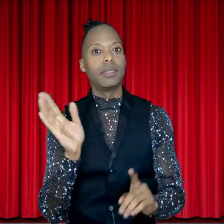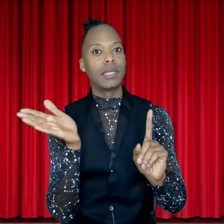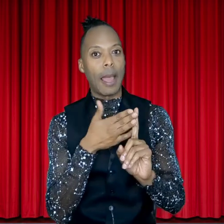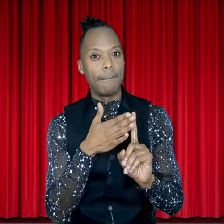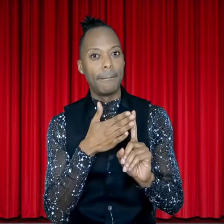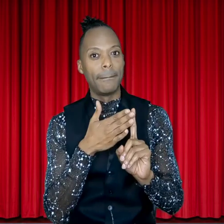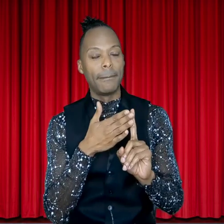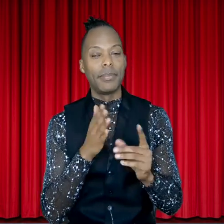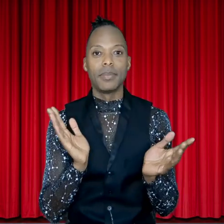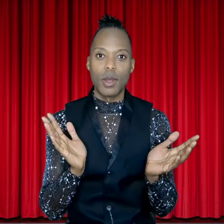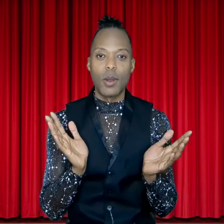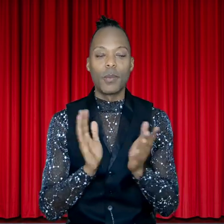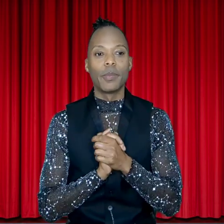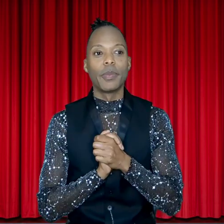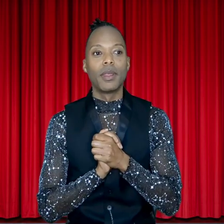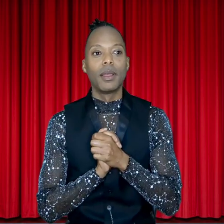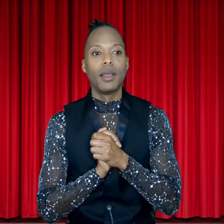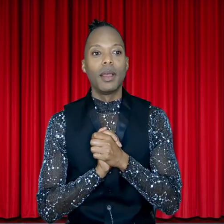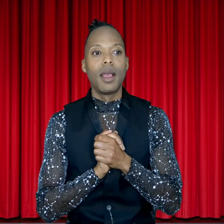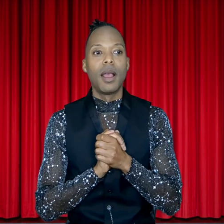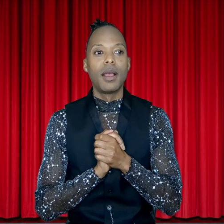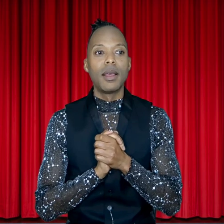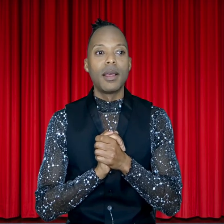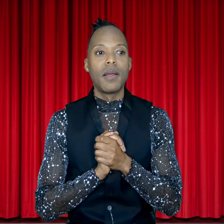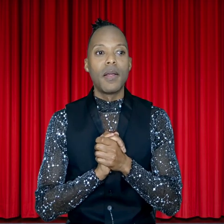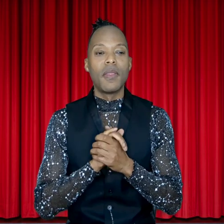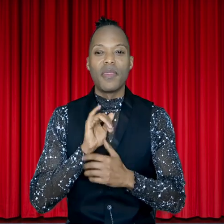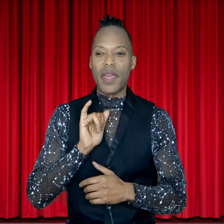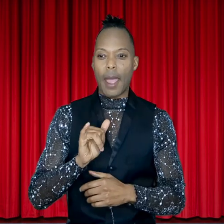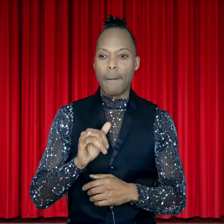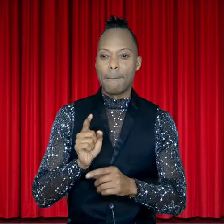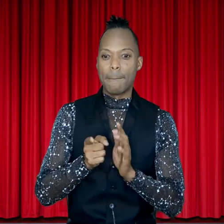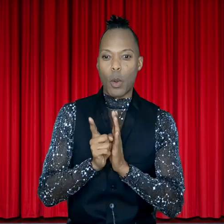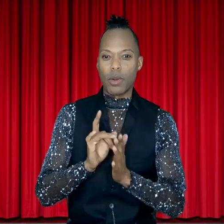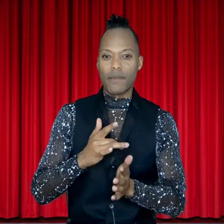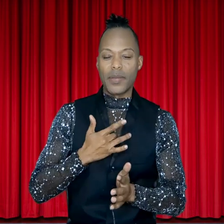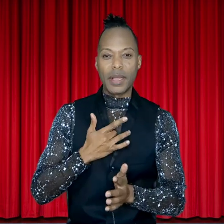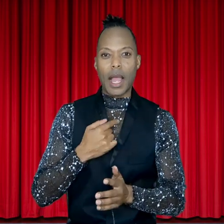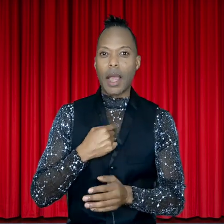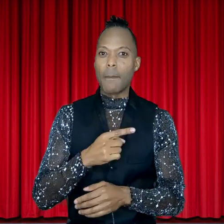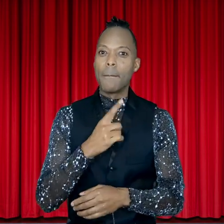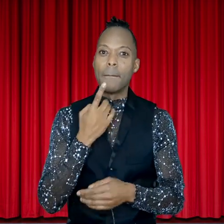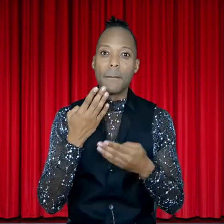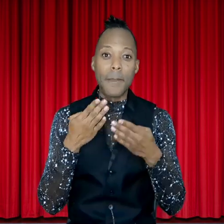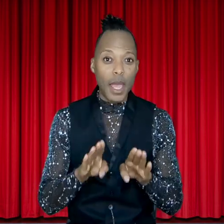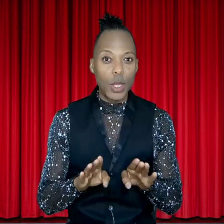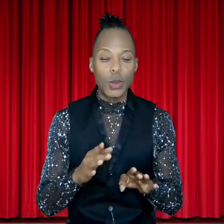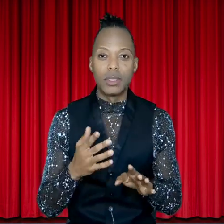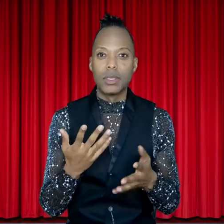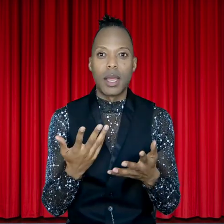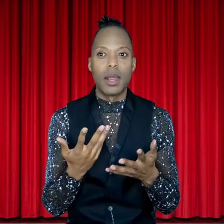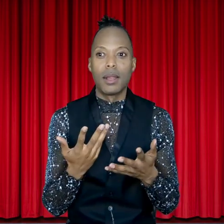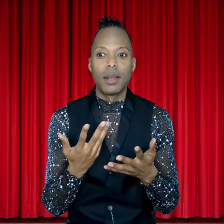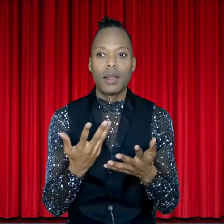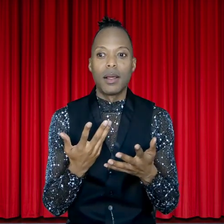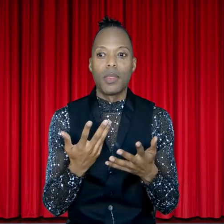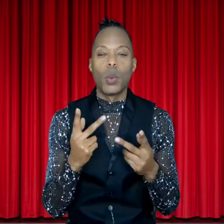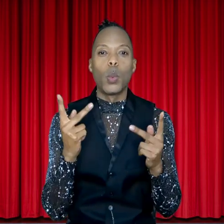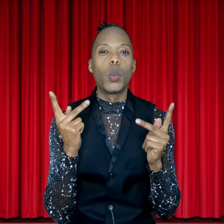That moment, the feeling, I bet you were the worst feeling ever to have after slapping someone,